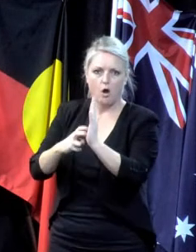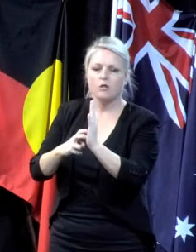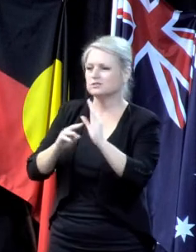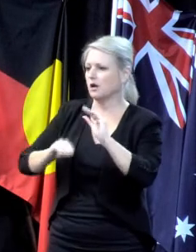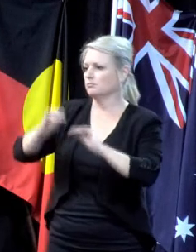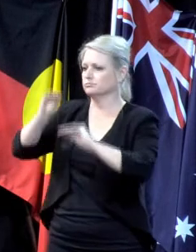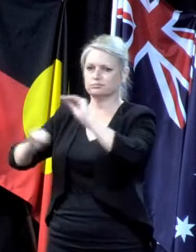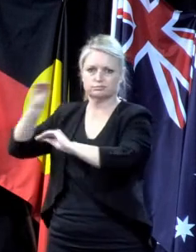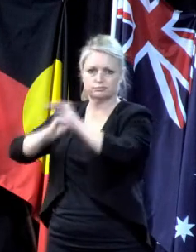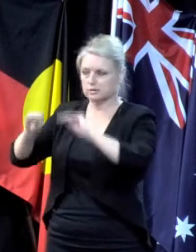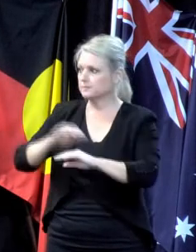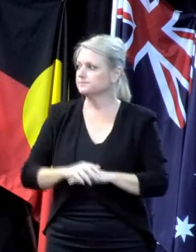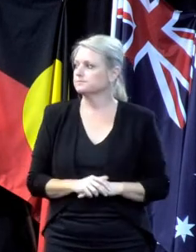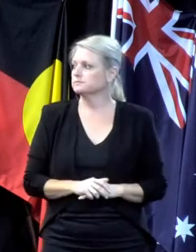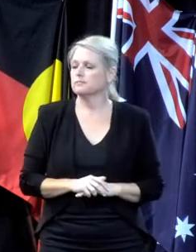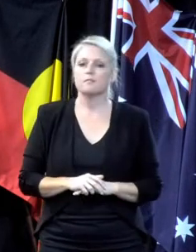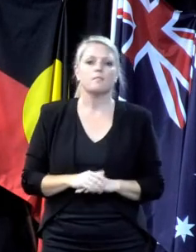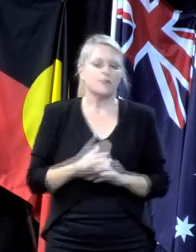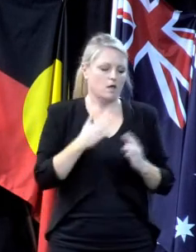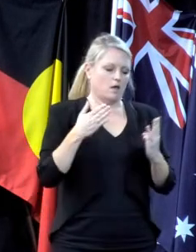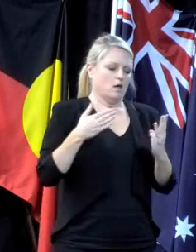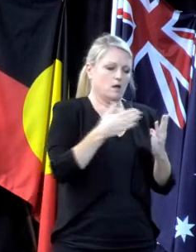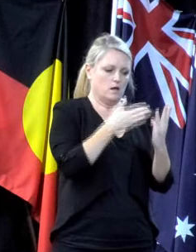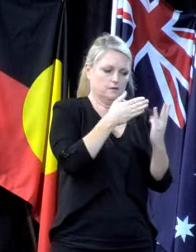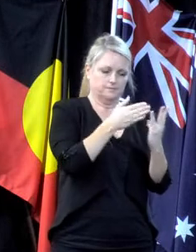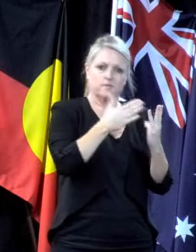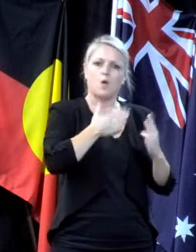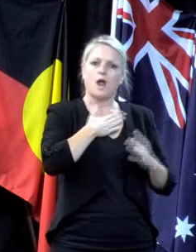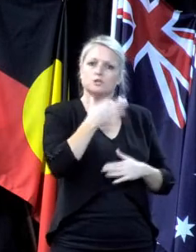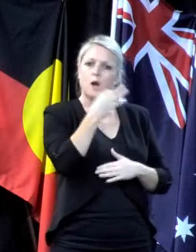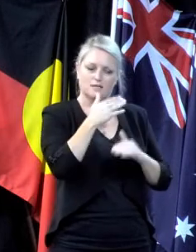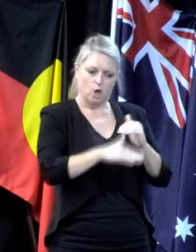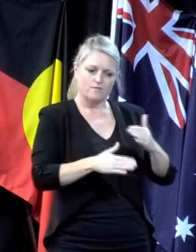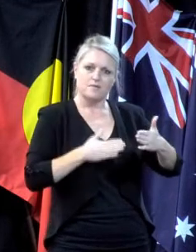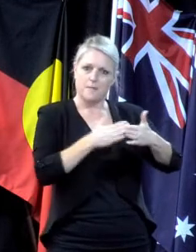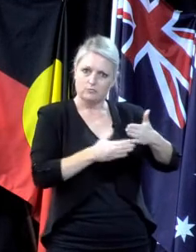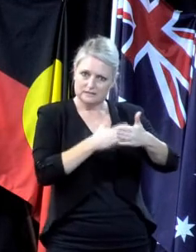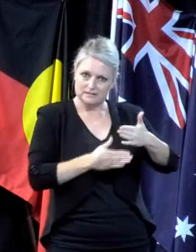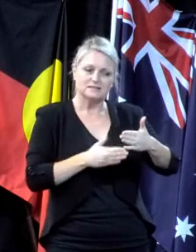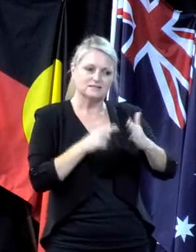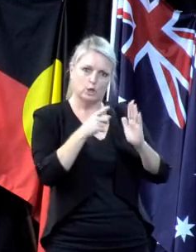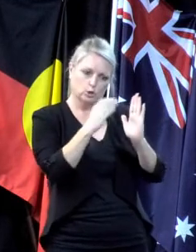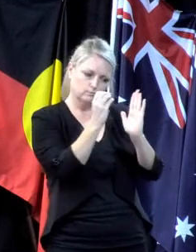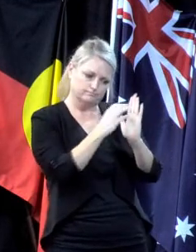in your statement, and then I’m going to allow each of you to give us your wish list, as it were.